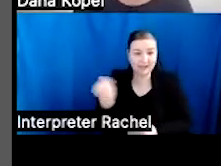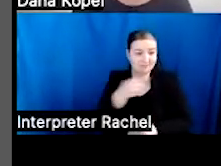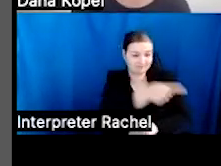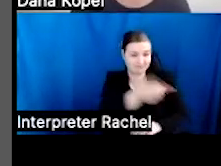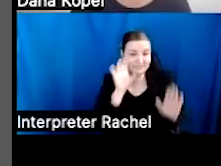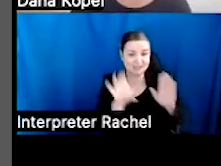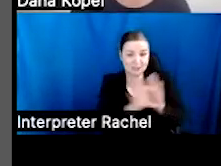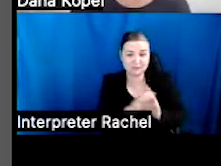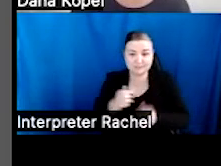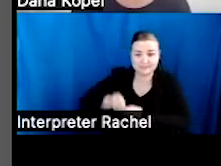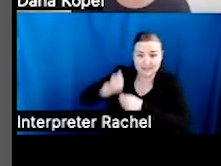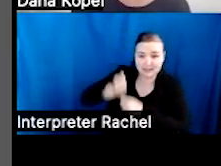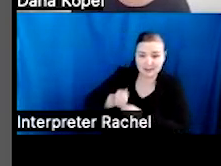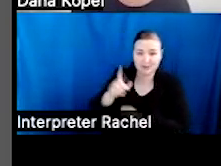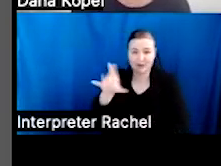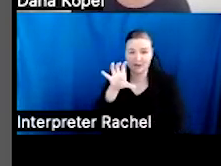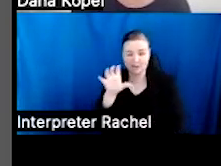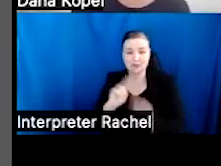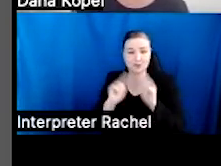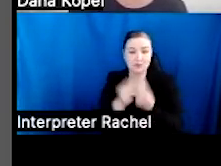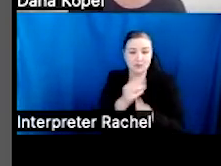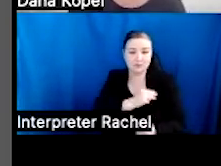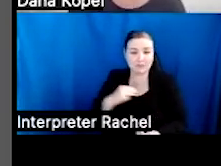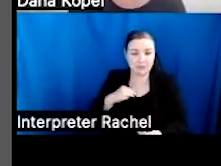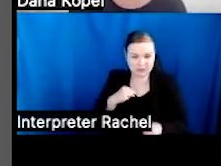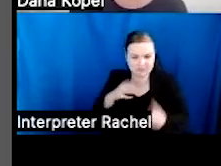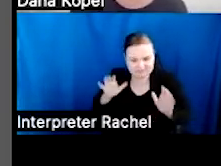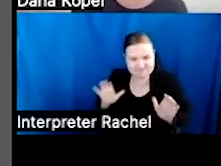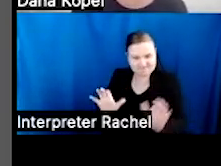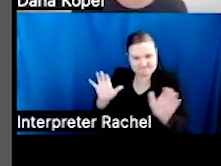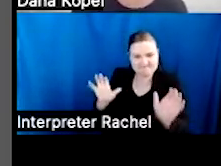union members and supporters rallied to pressure the museum to negotiate more fairly with us.